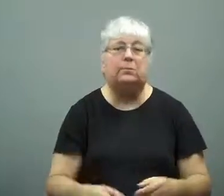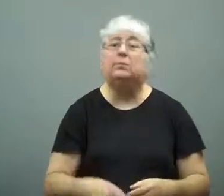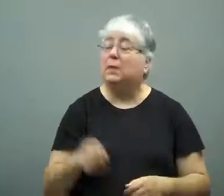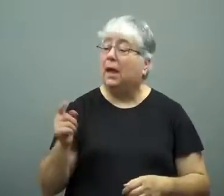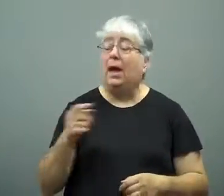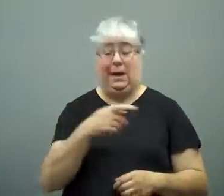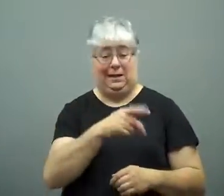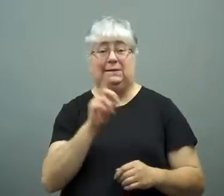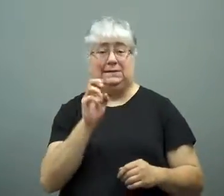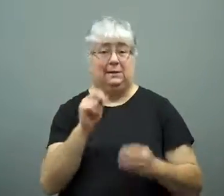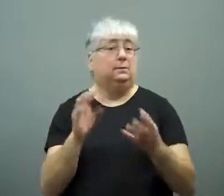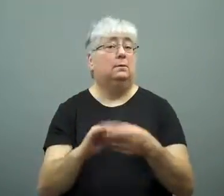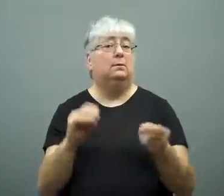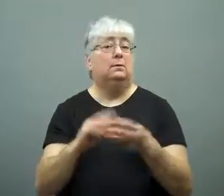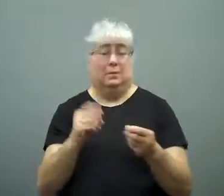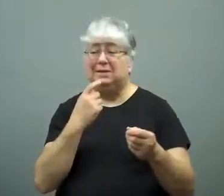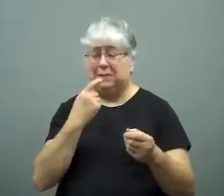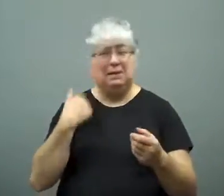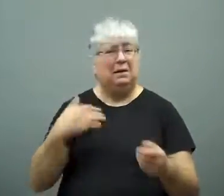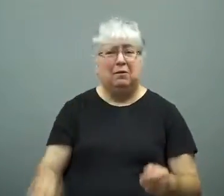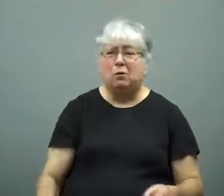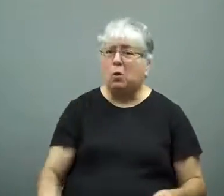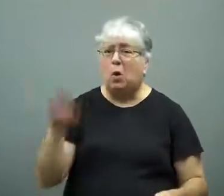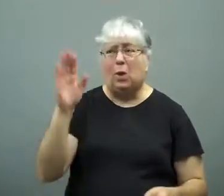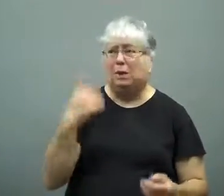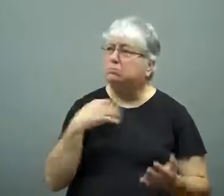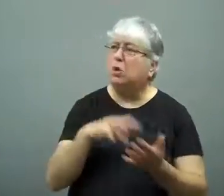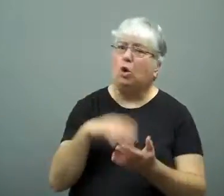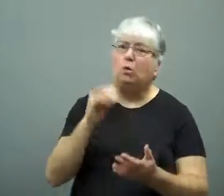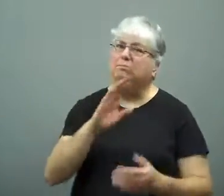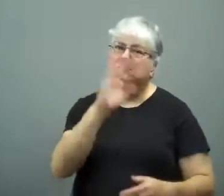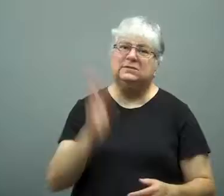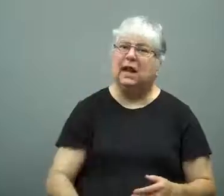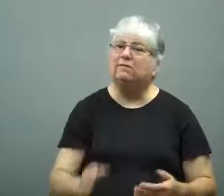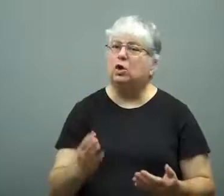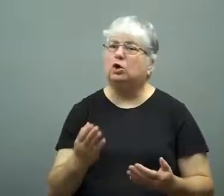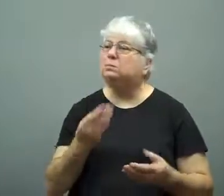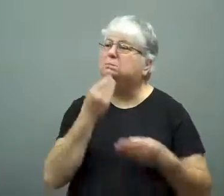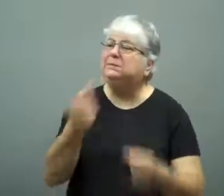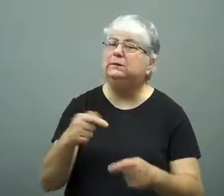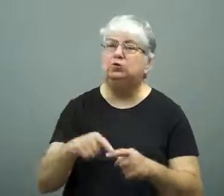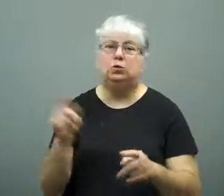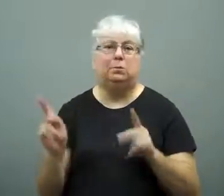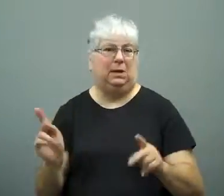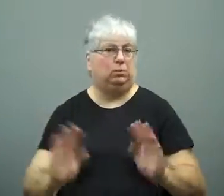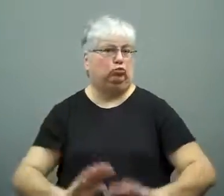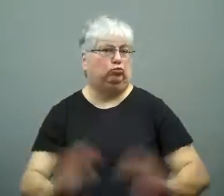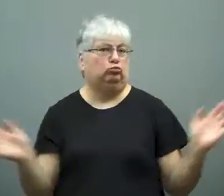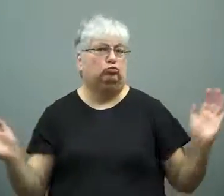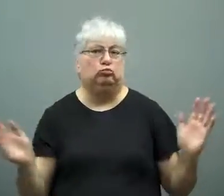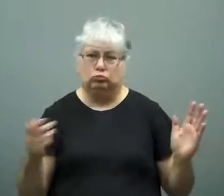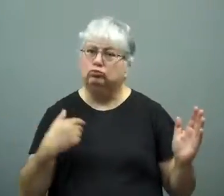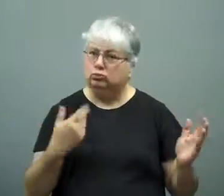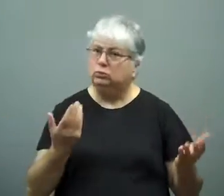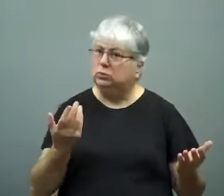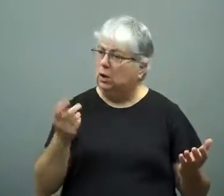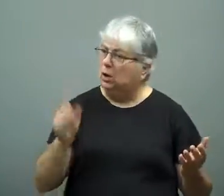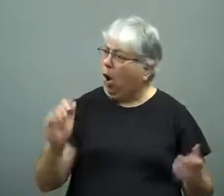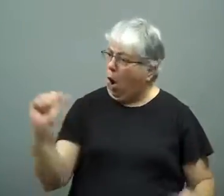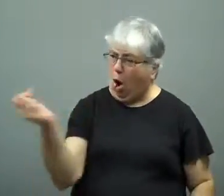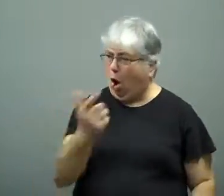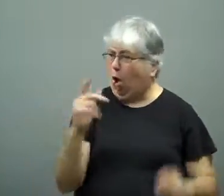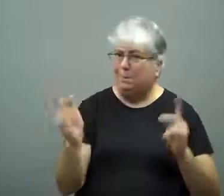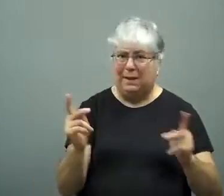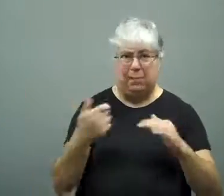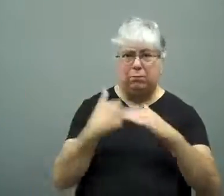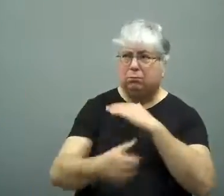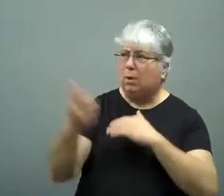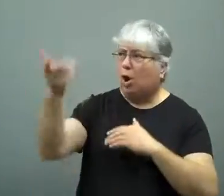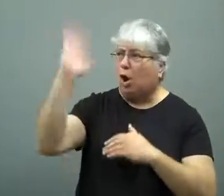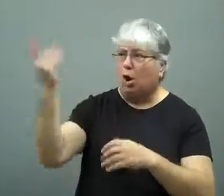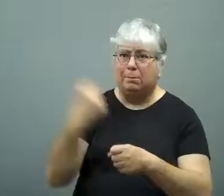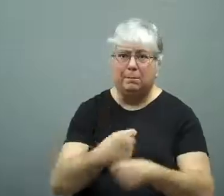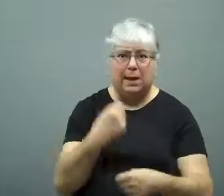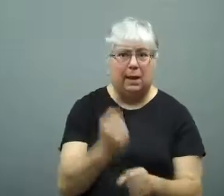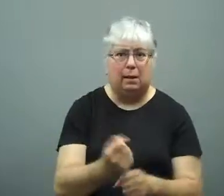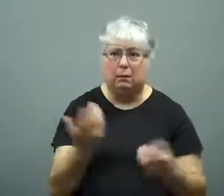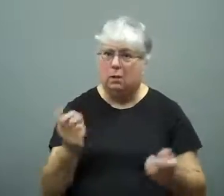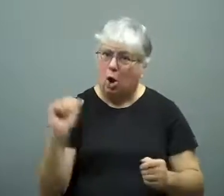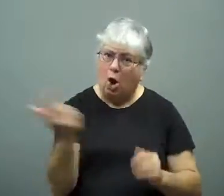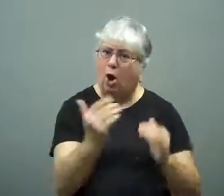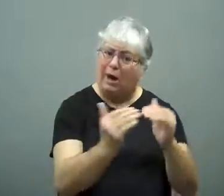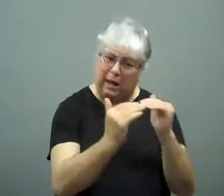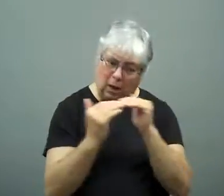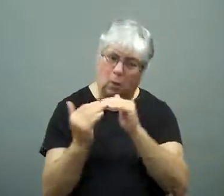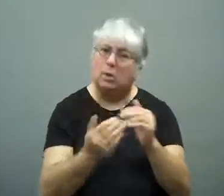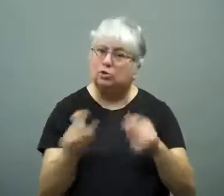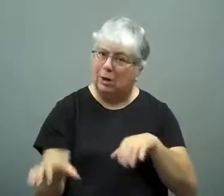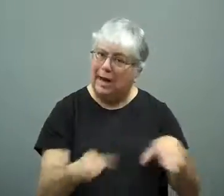Deen said she was raised to never be unkind to people.